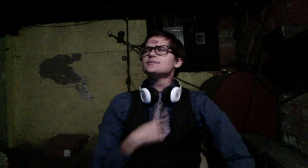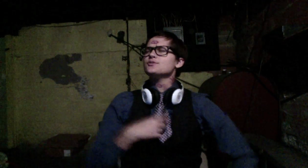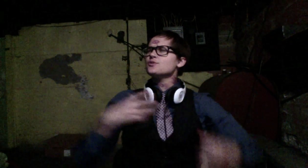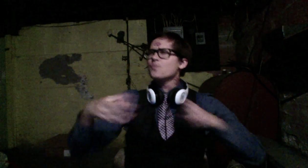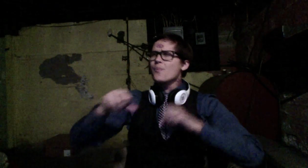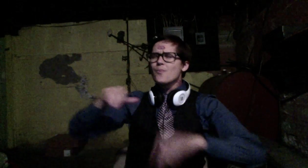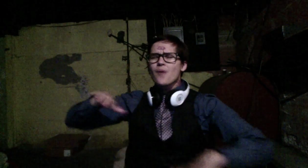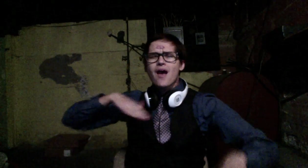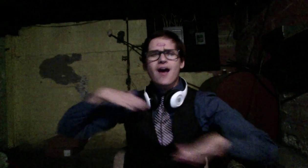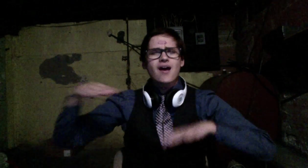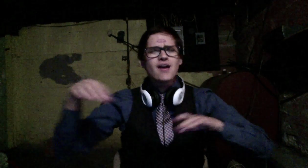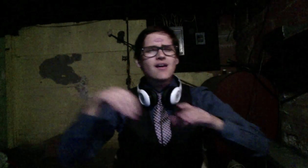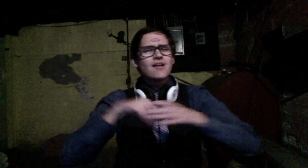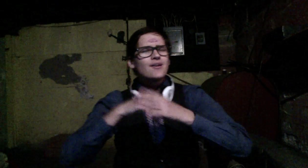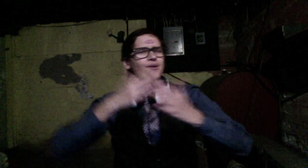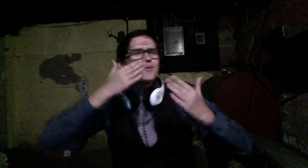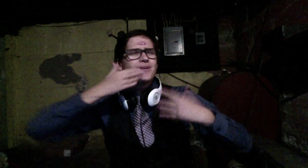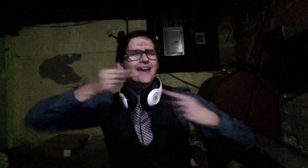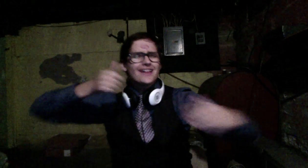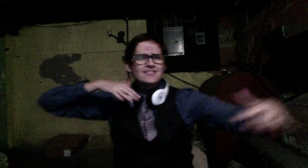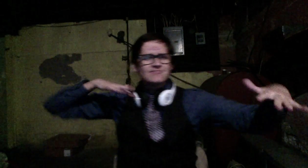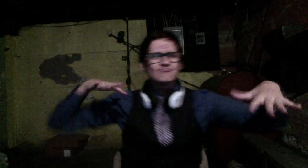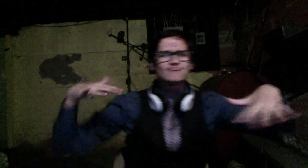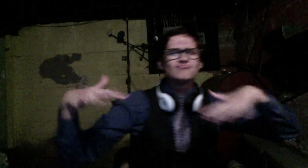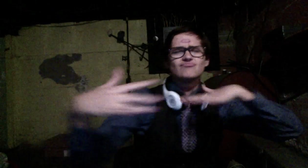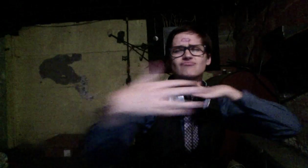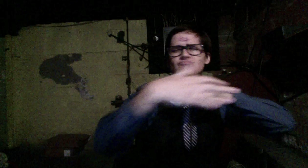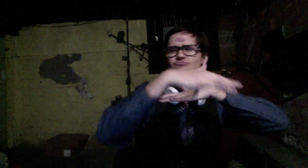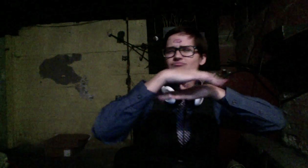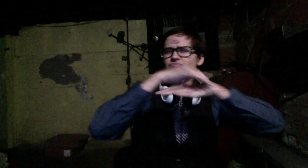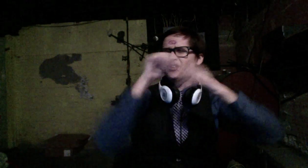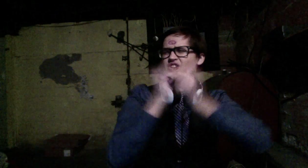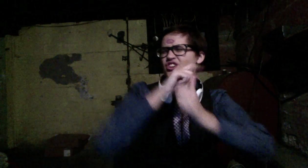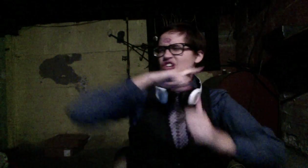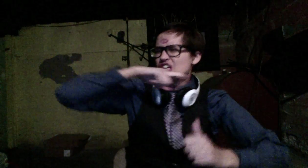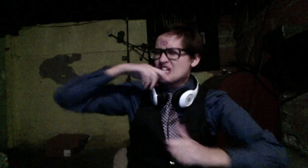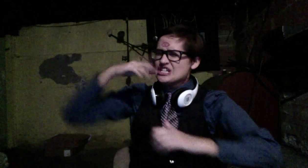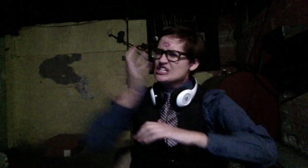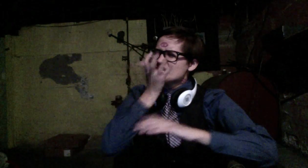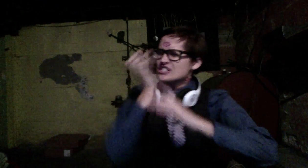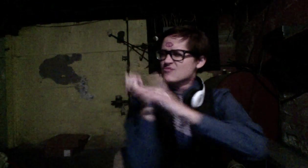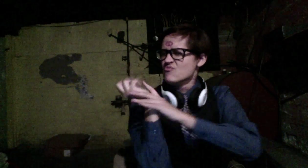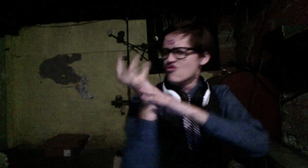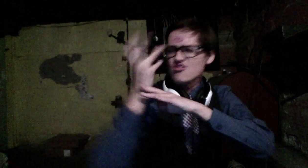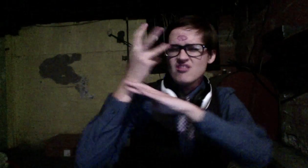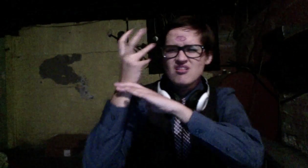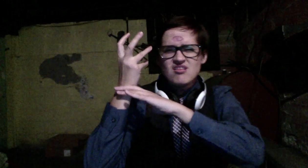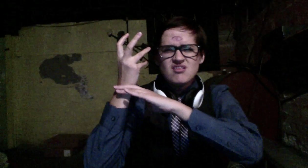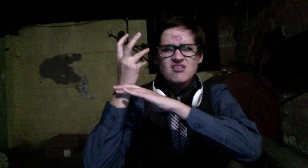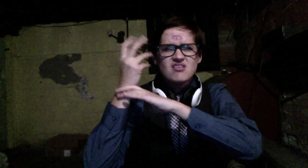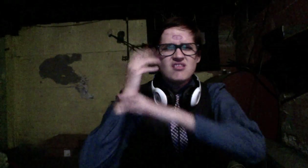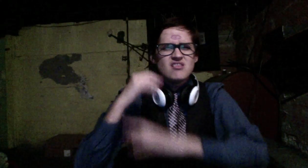I TAKE WALK COOL SAND-LAND (desert) WITH DRY GRASS *brittle-grown*